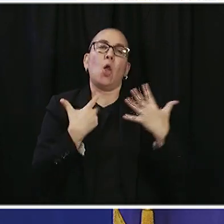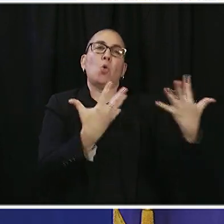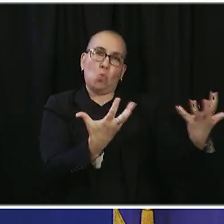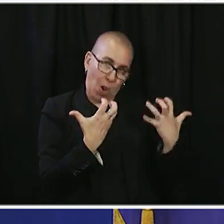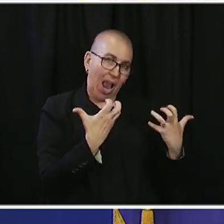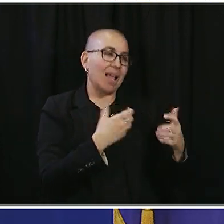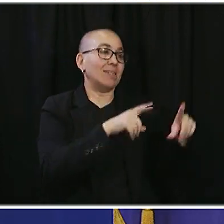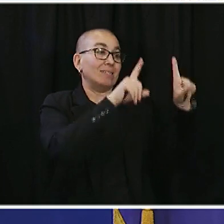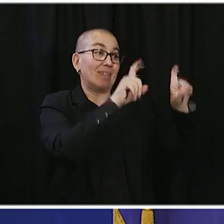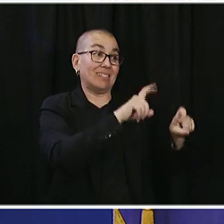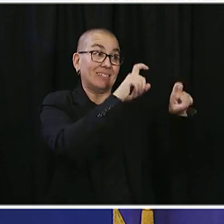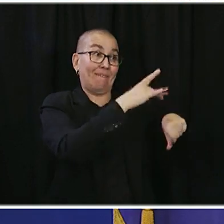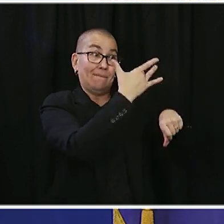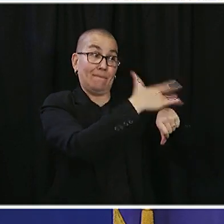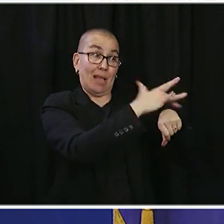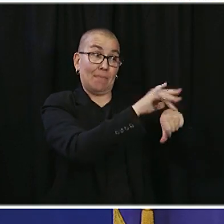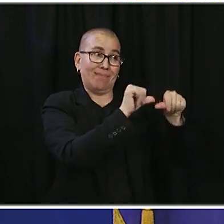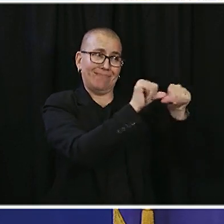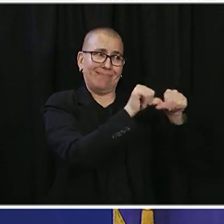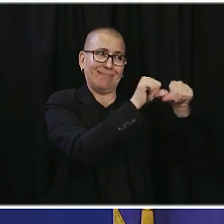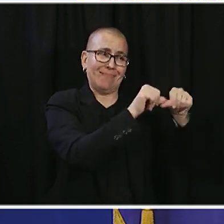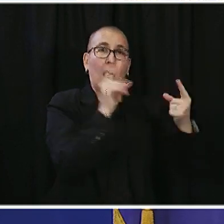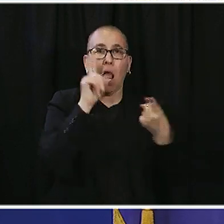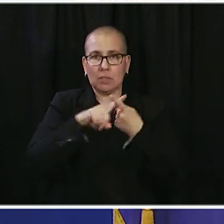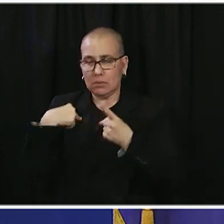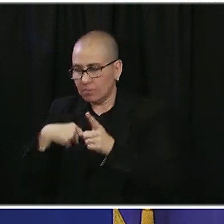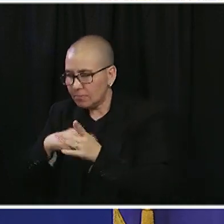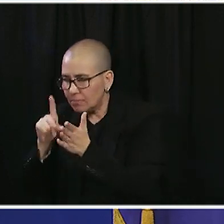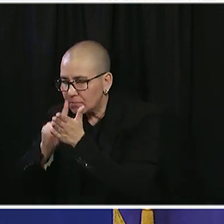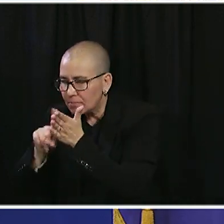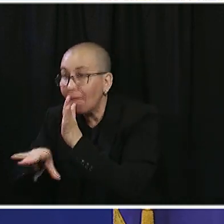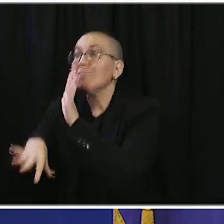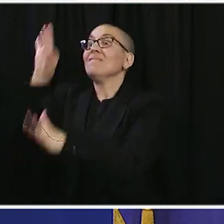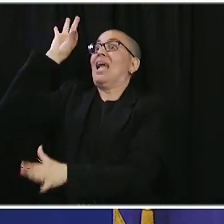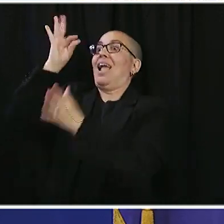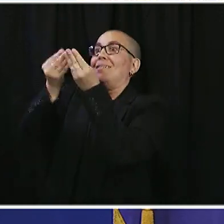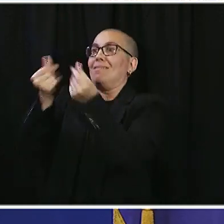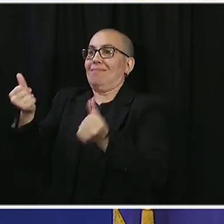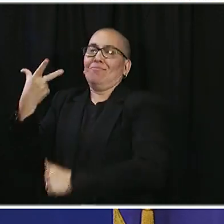THESE TESTS IN THE FALL AND UNTIL WE GET A VACCINE. SO WHAT I WOULD SAY IS WATCH OVER THE